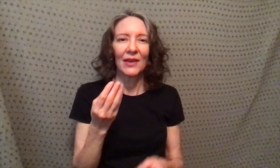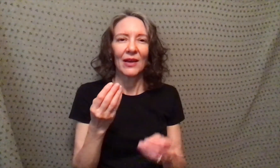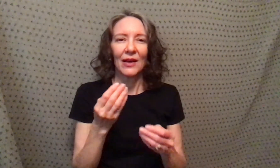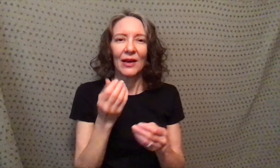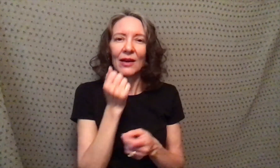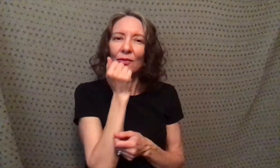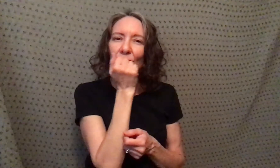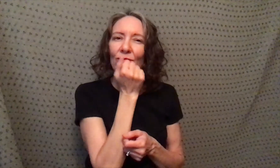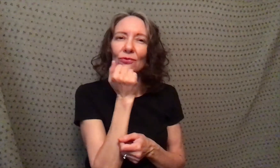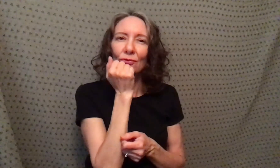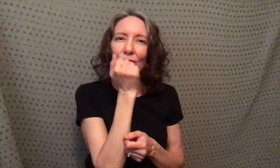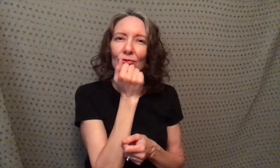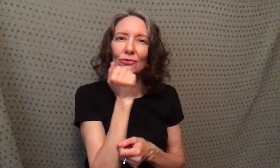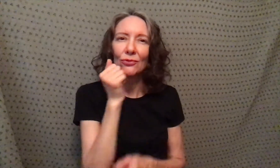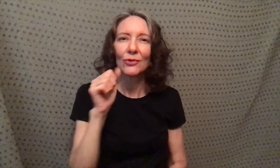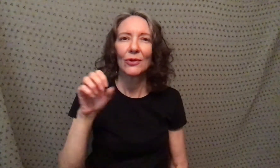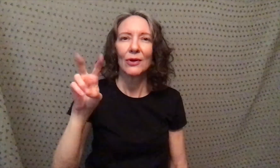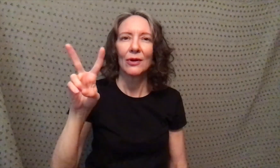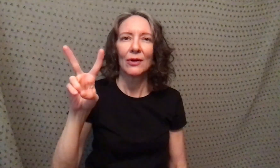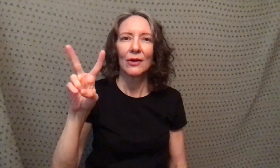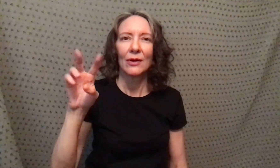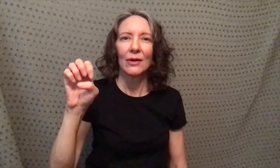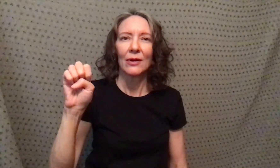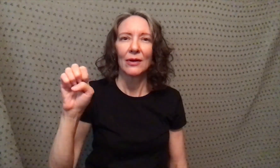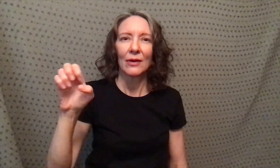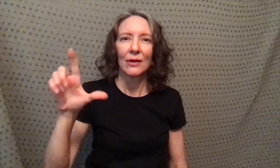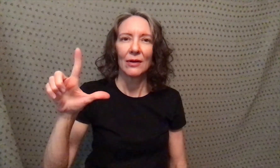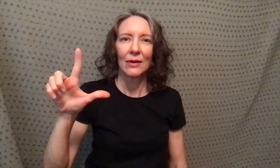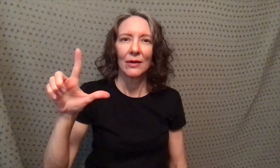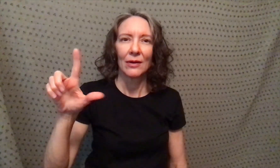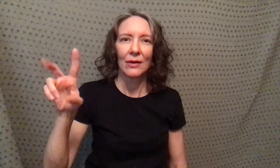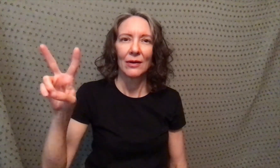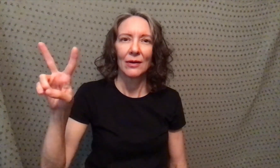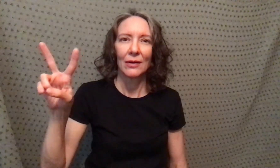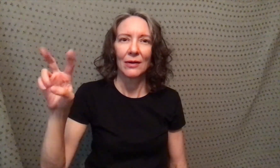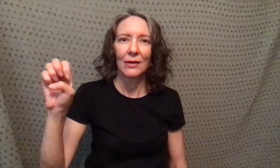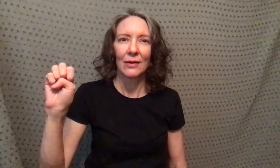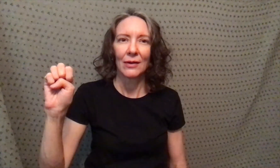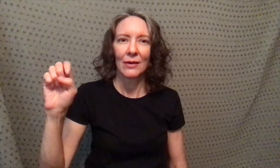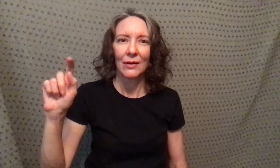This hat is made of velvet,